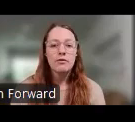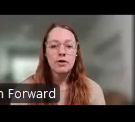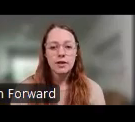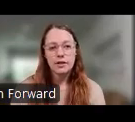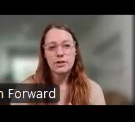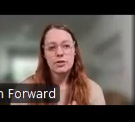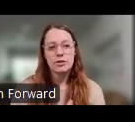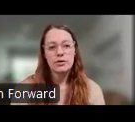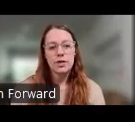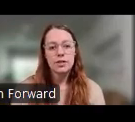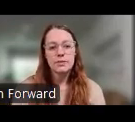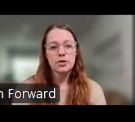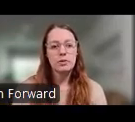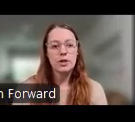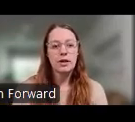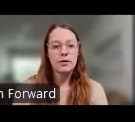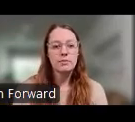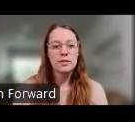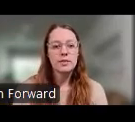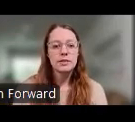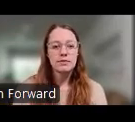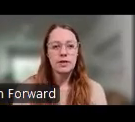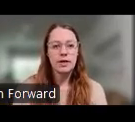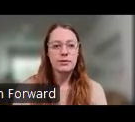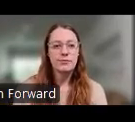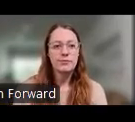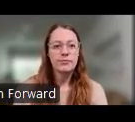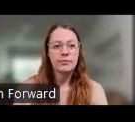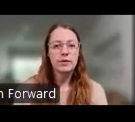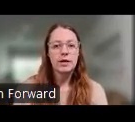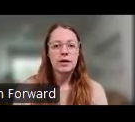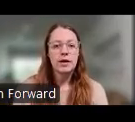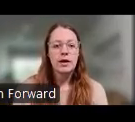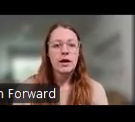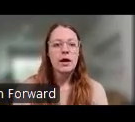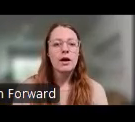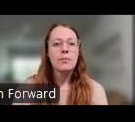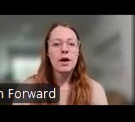everything that I do, especially when it comes to feeding. I'm